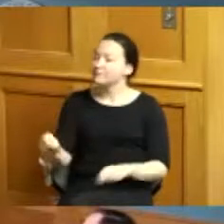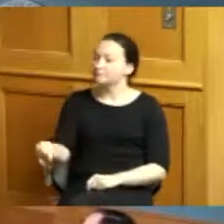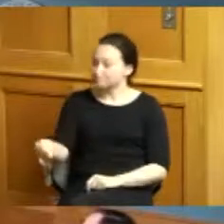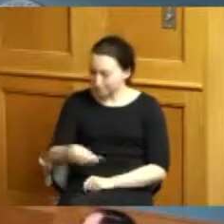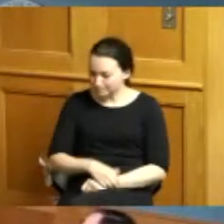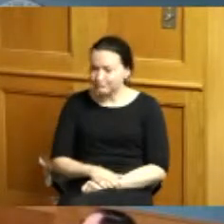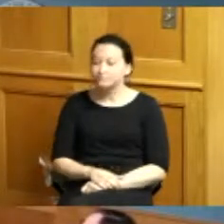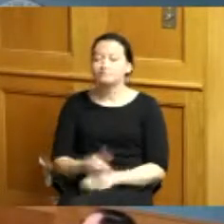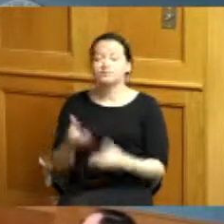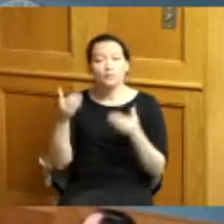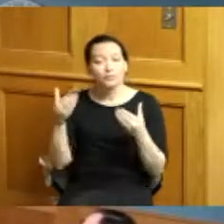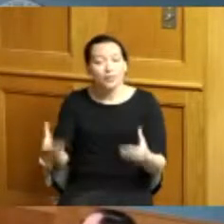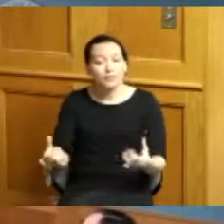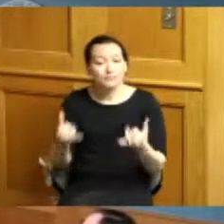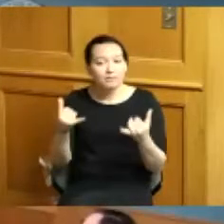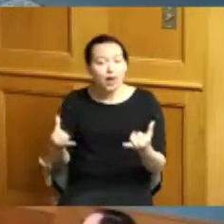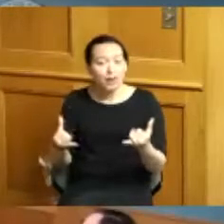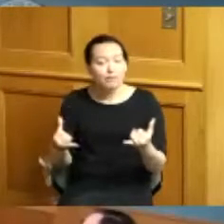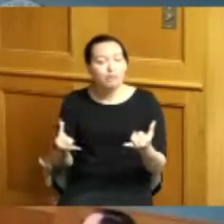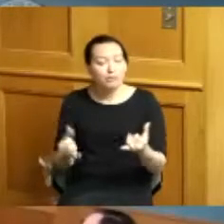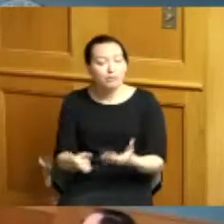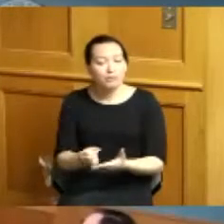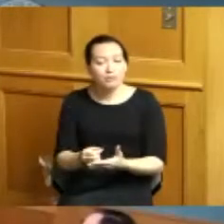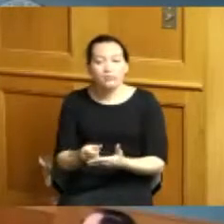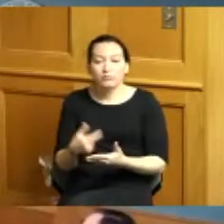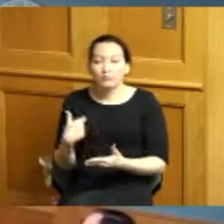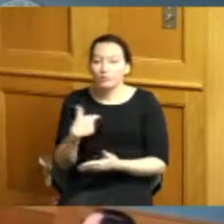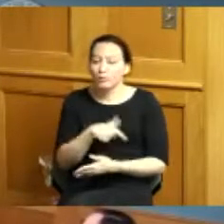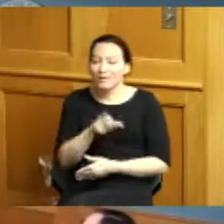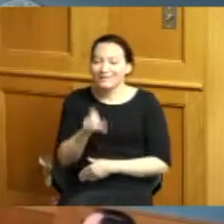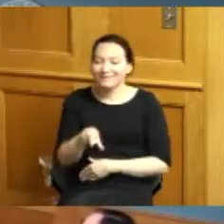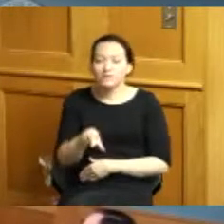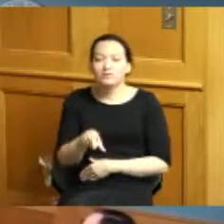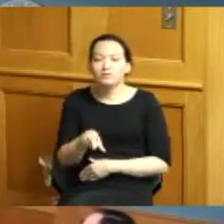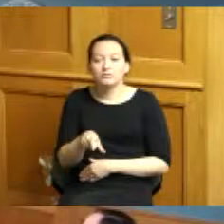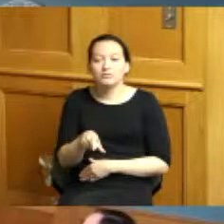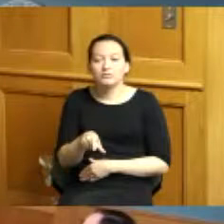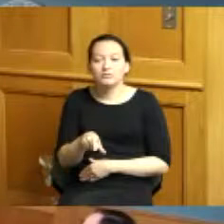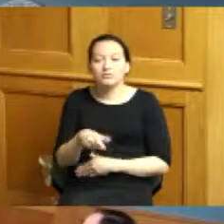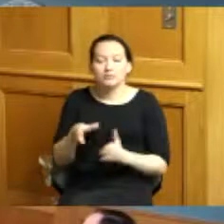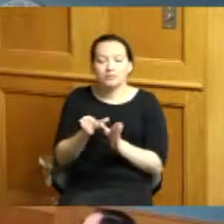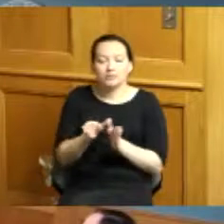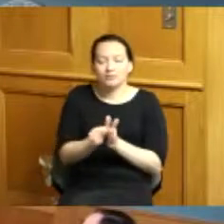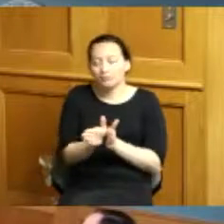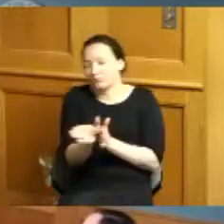move forward now but we've got to be moving in a different type of Direction going forward